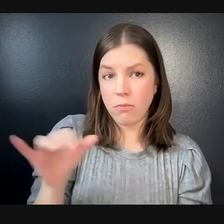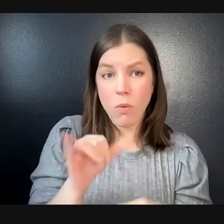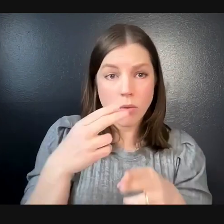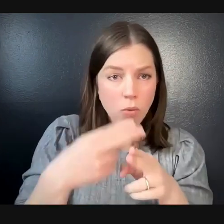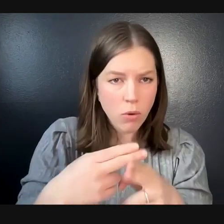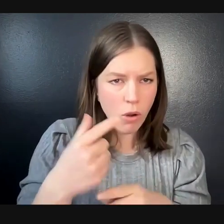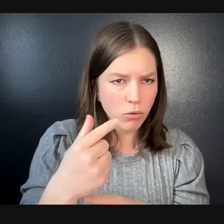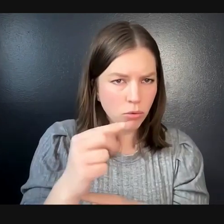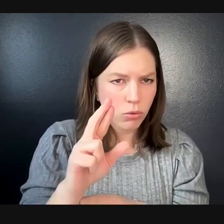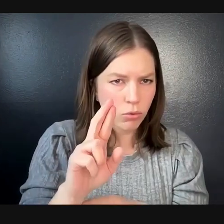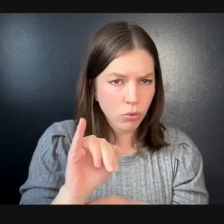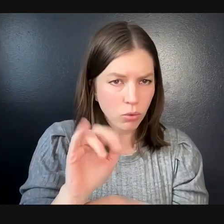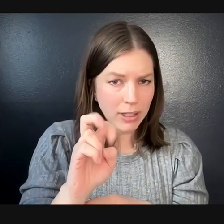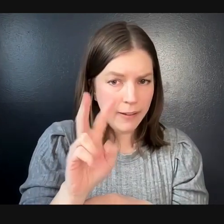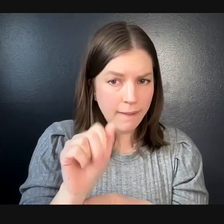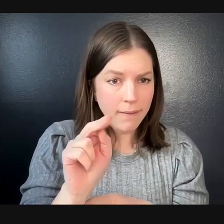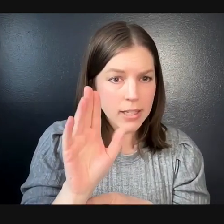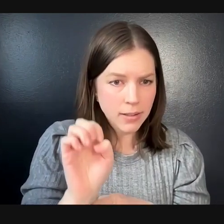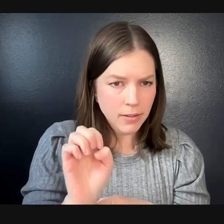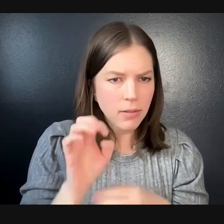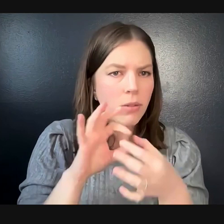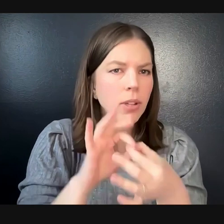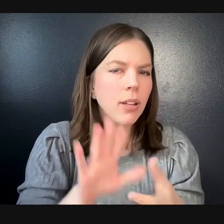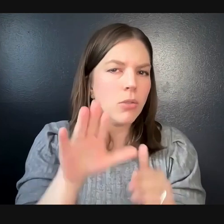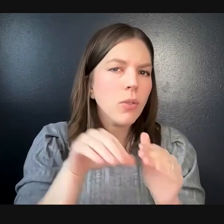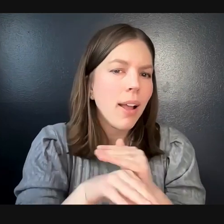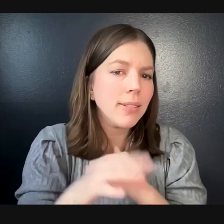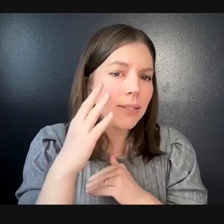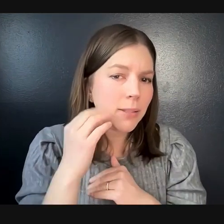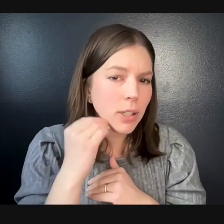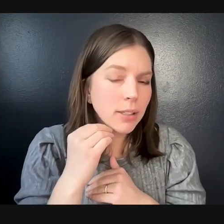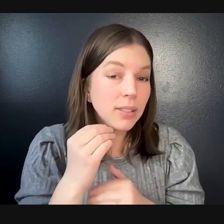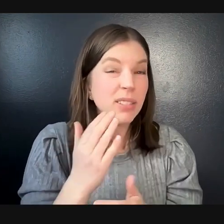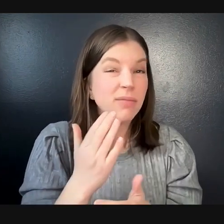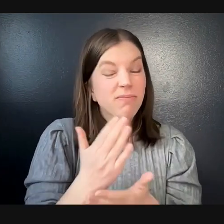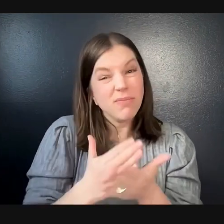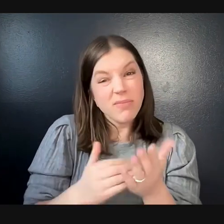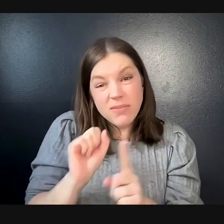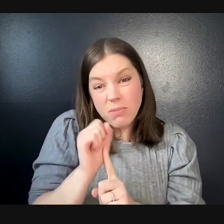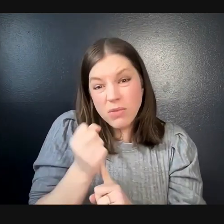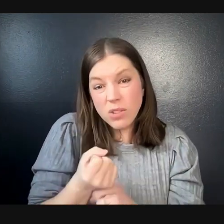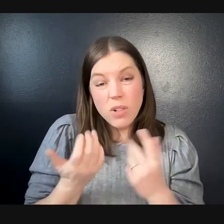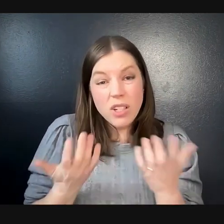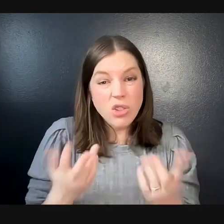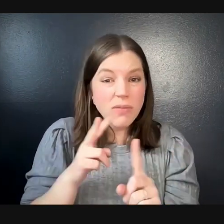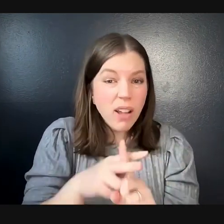A formal complaint is also called a grievance. And so you can actually file a grievance about your access